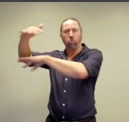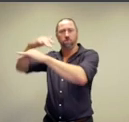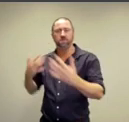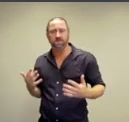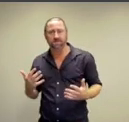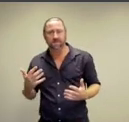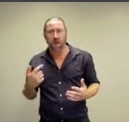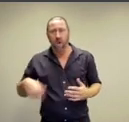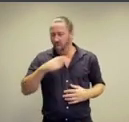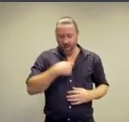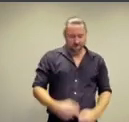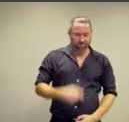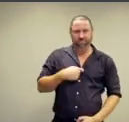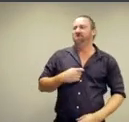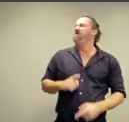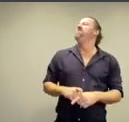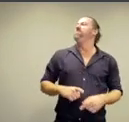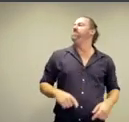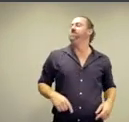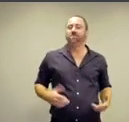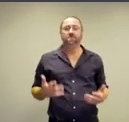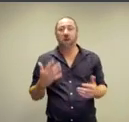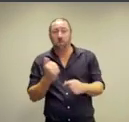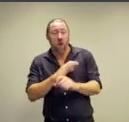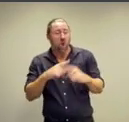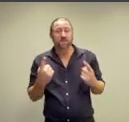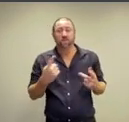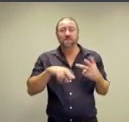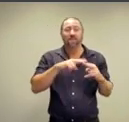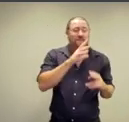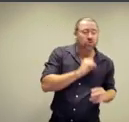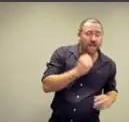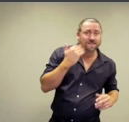the structures that instill it whether those structures are heteronormativity. So gender and